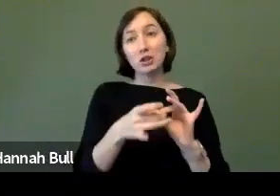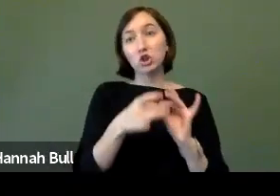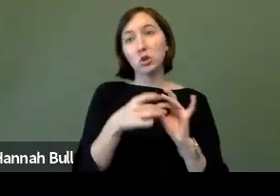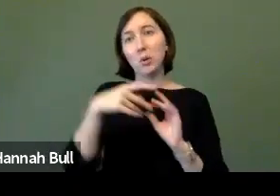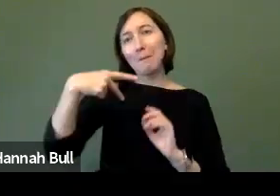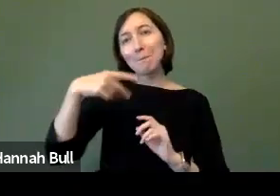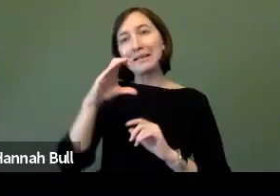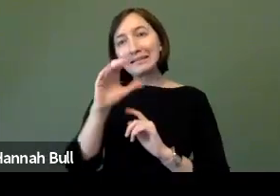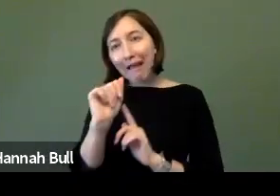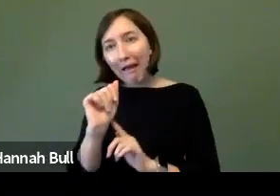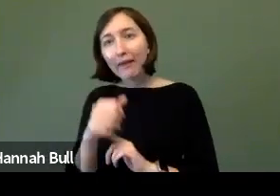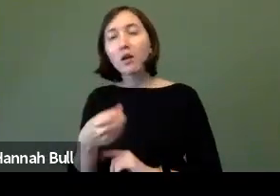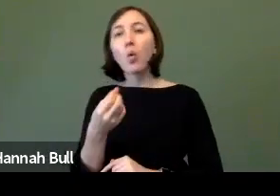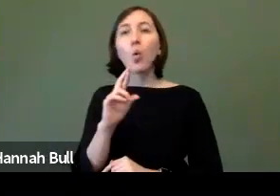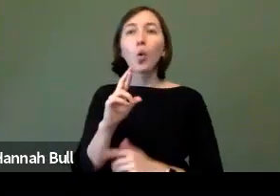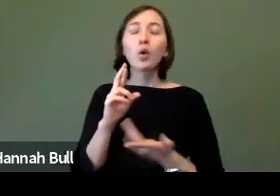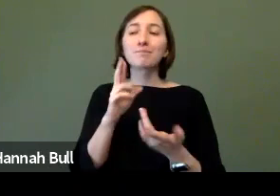or direct service professionals.